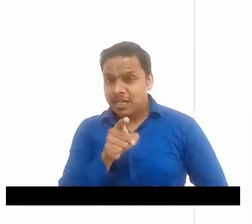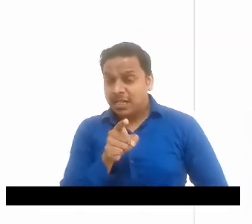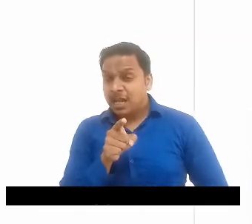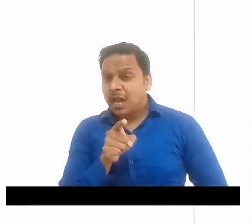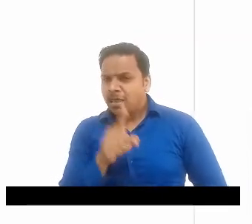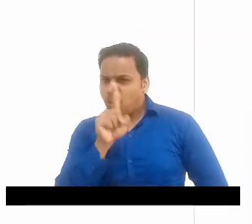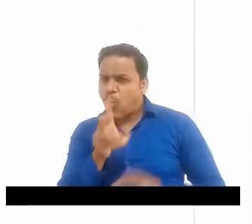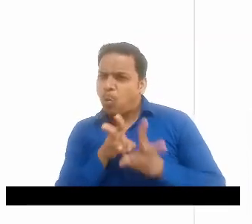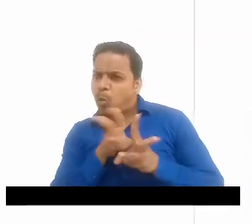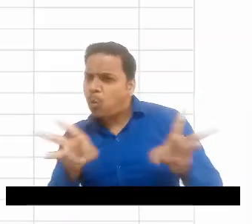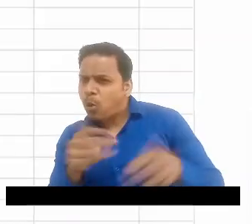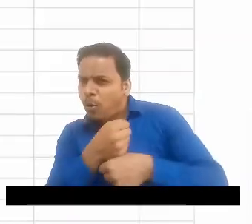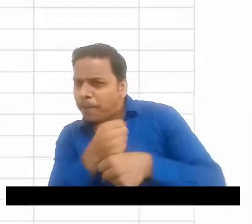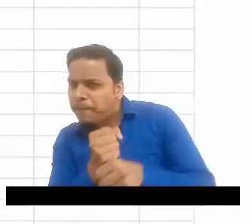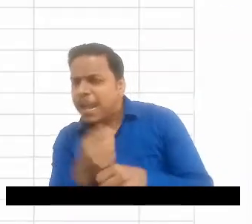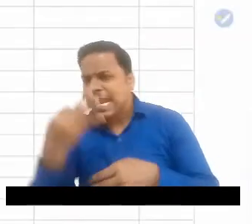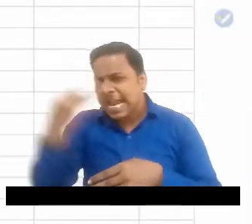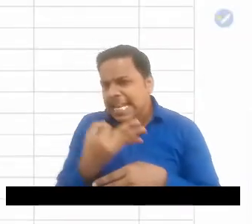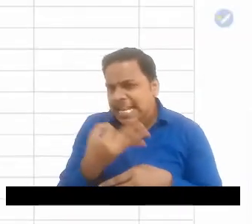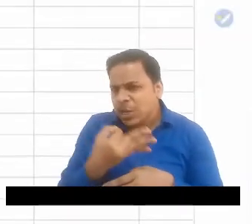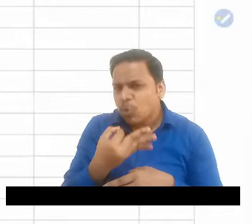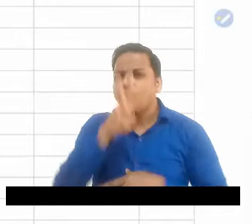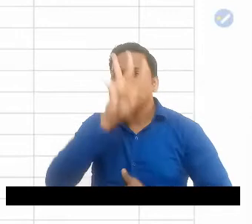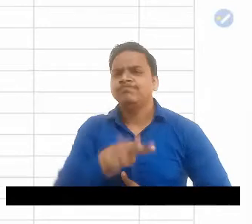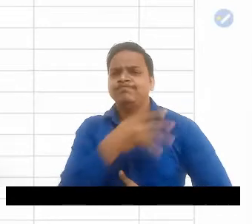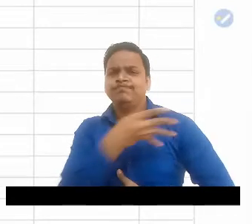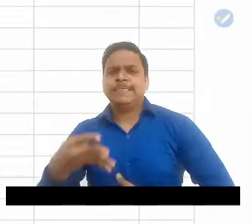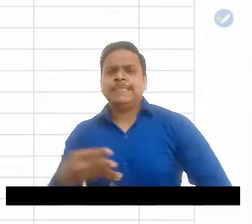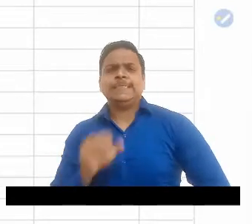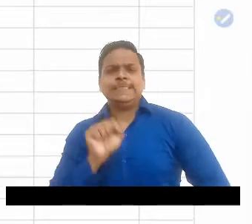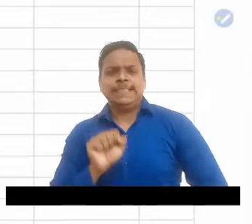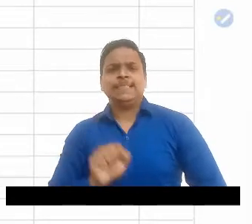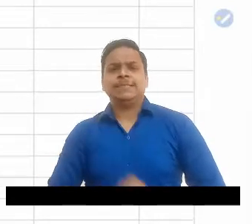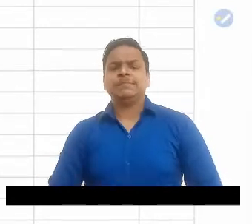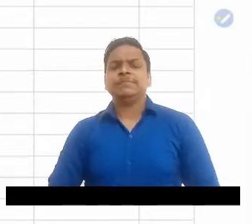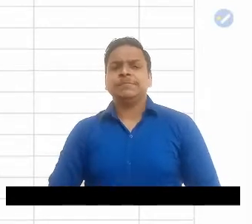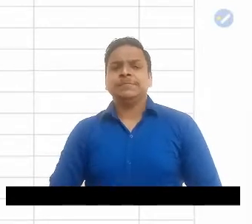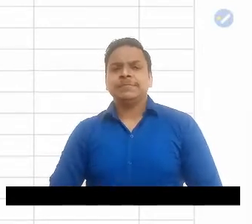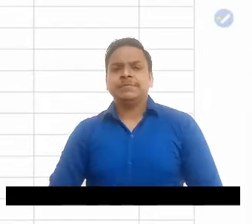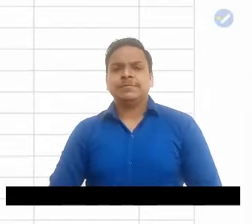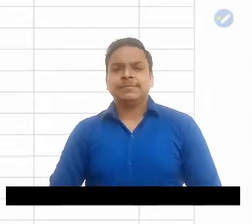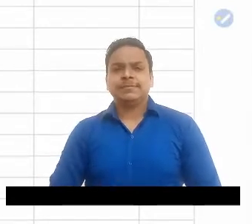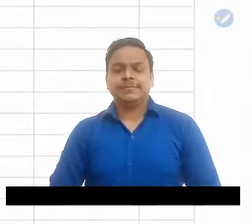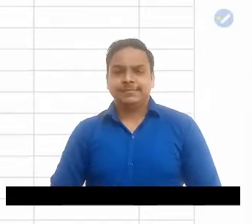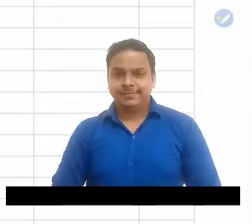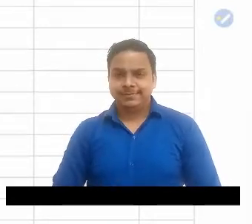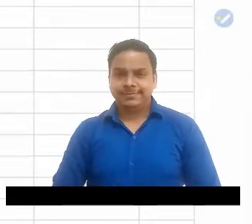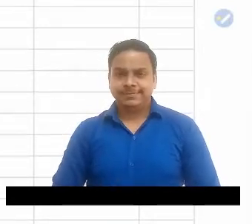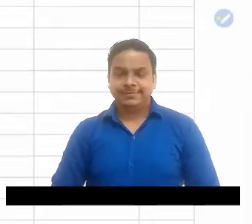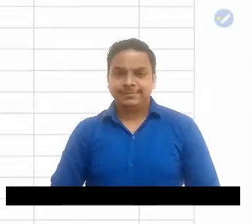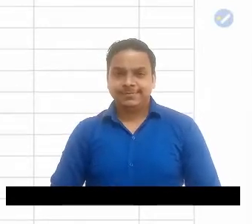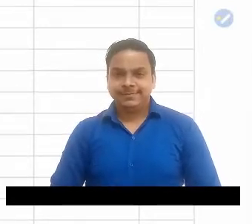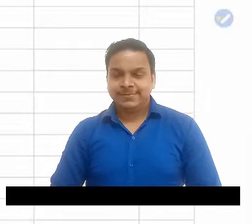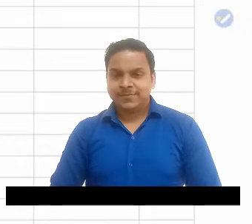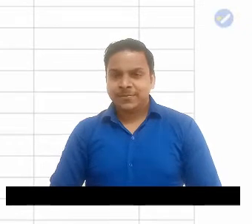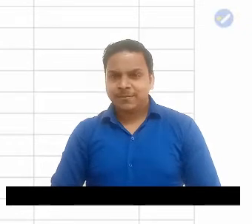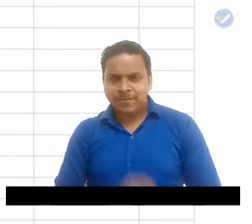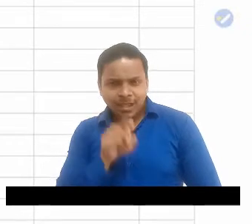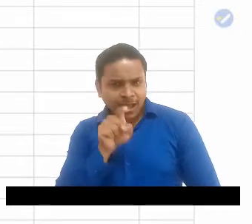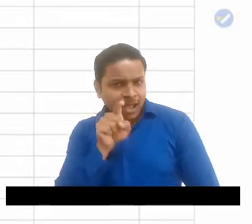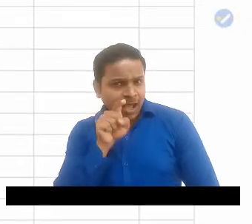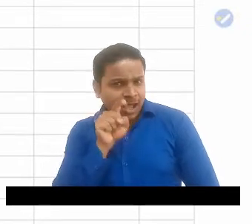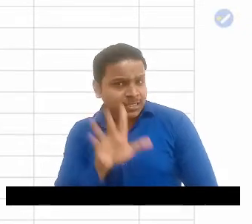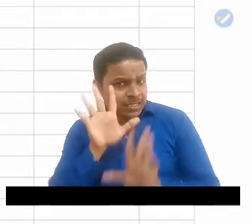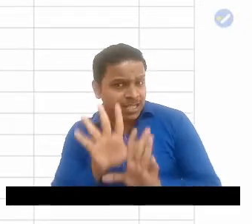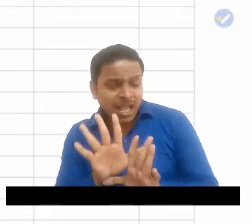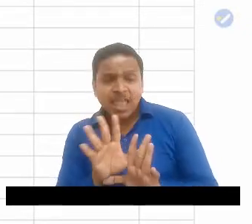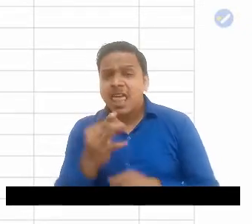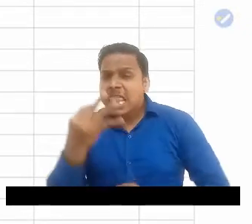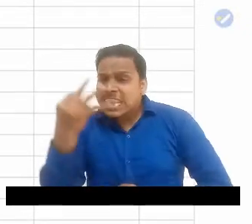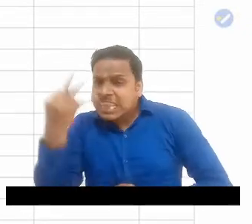this is one more way of creating a new spreadsheet. Yes this is Untitled spreadsheet. Now, what